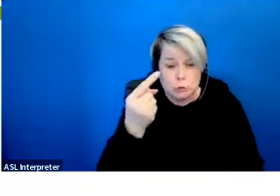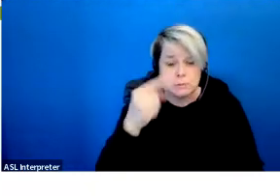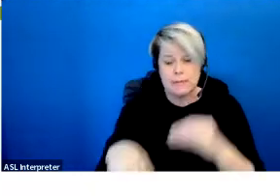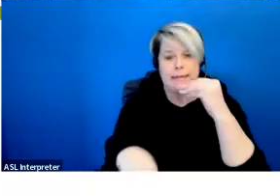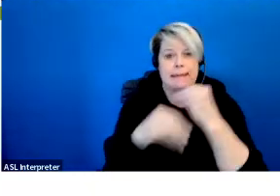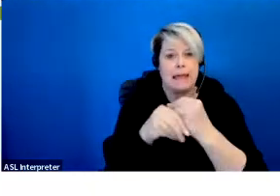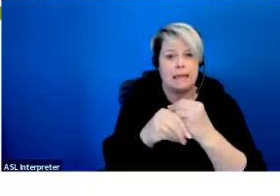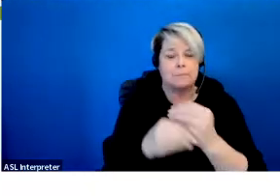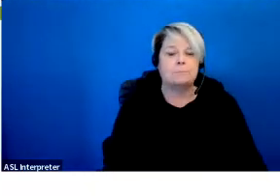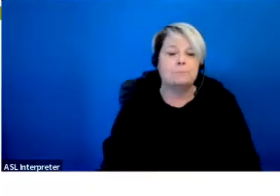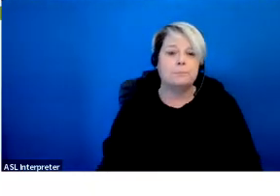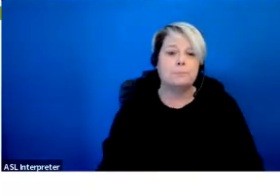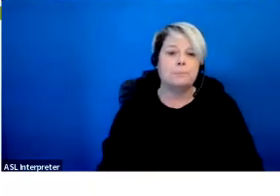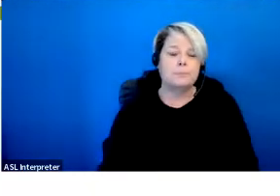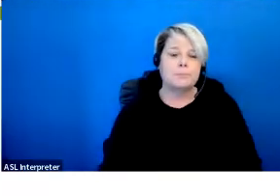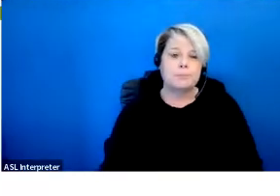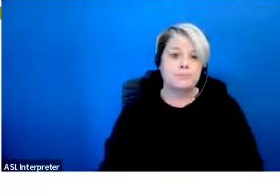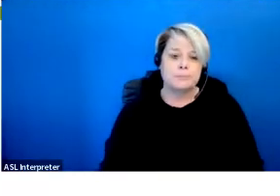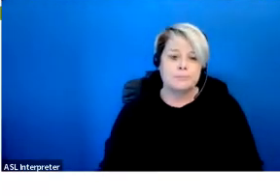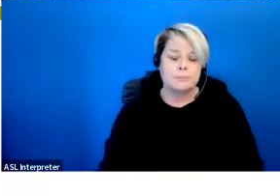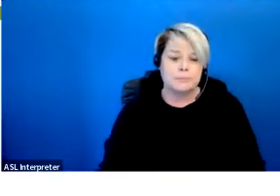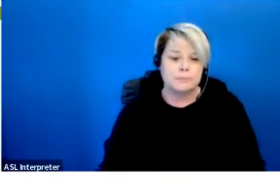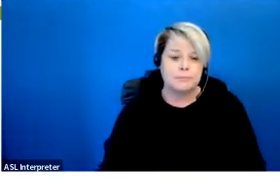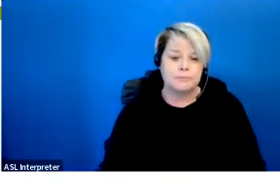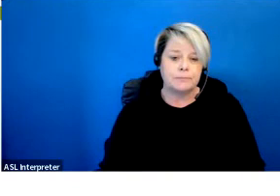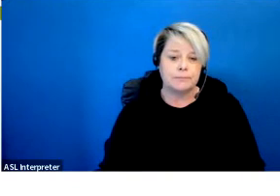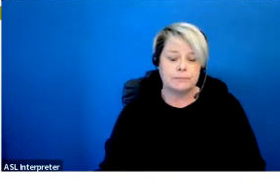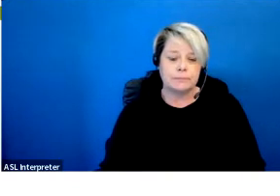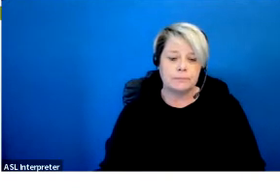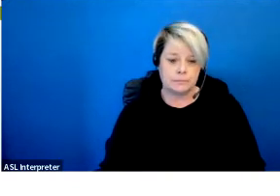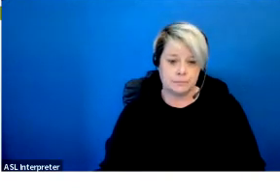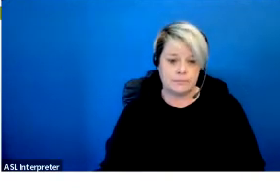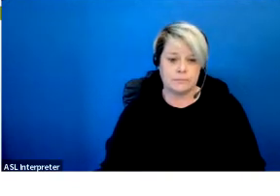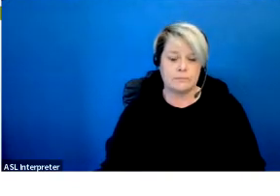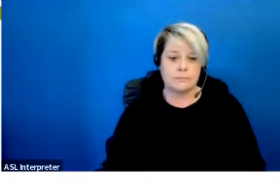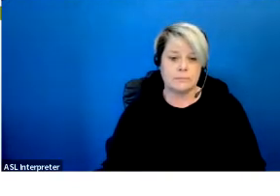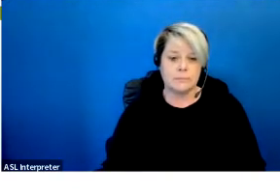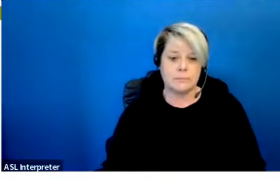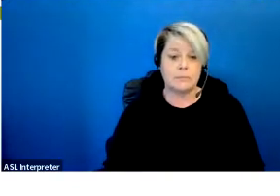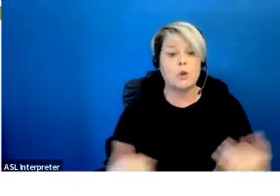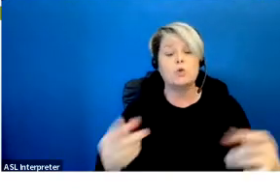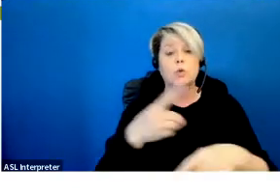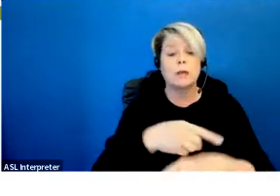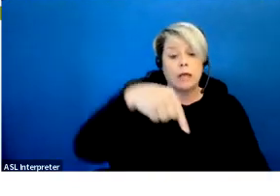today. If there is something in particular you are hoping to learn, please add it into the chat.